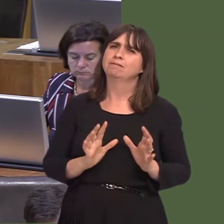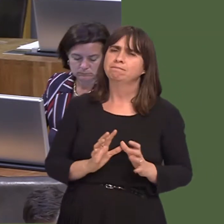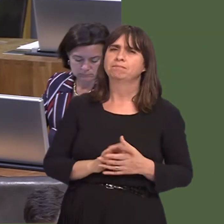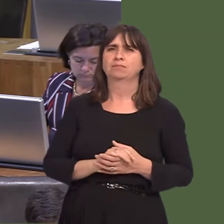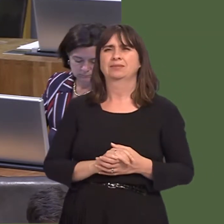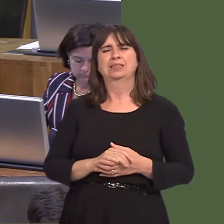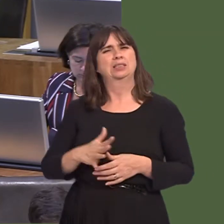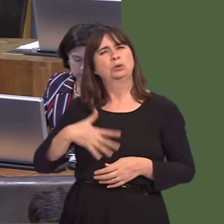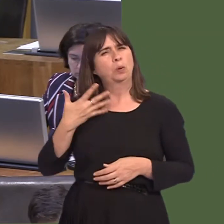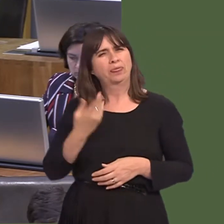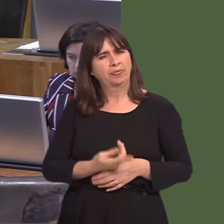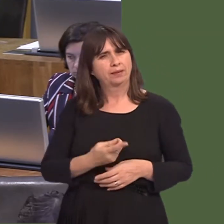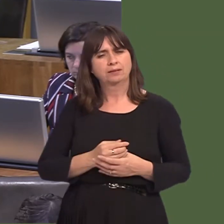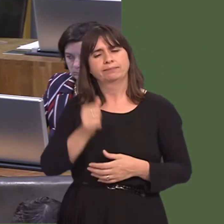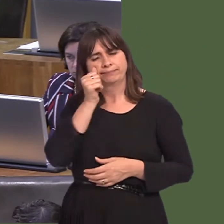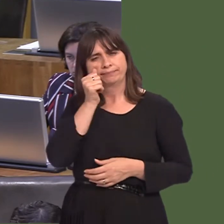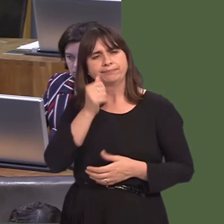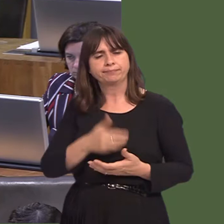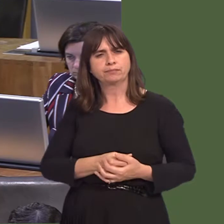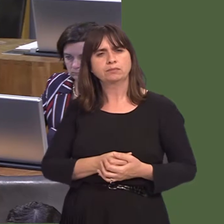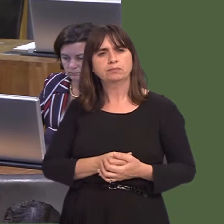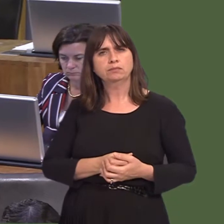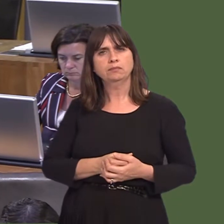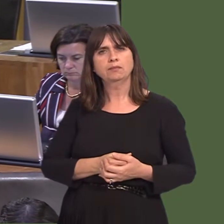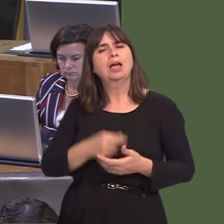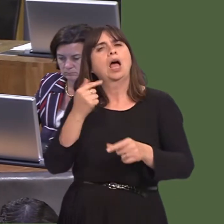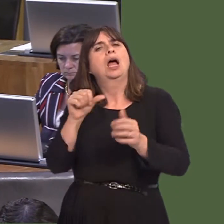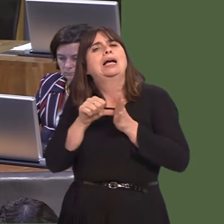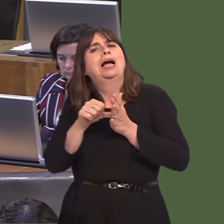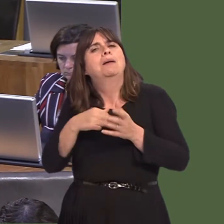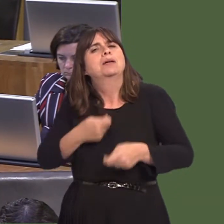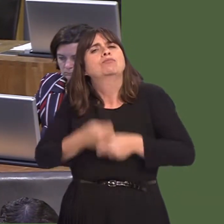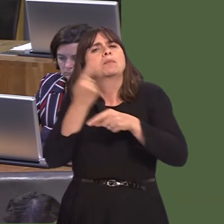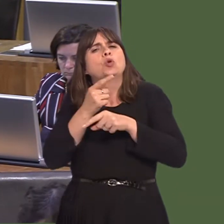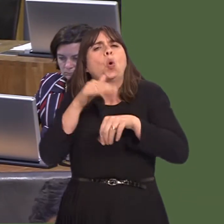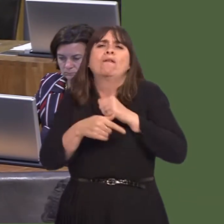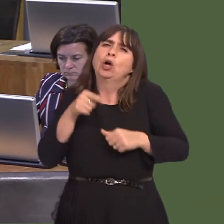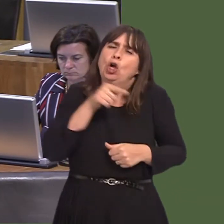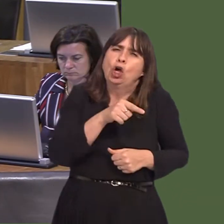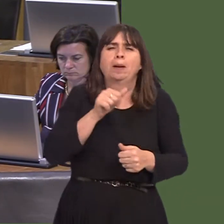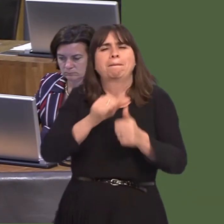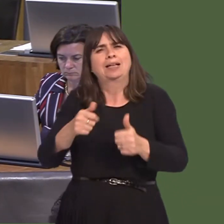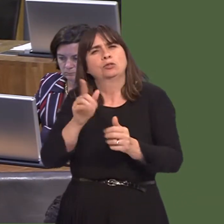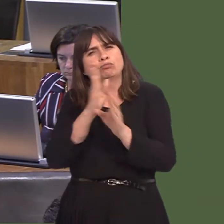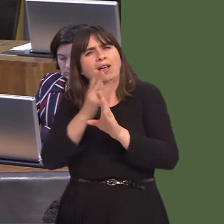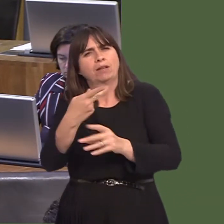It's very difficult to give an opinion on an individual's case without knowing more about it. If the Member wants to write to me, then, of course, I will look at it.